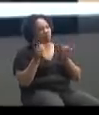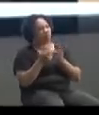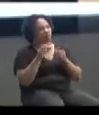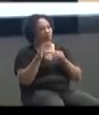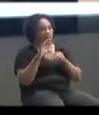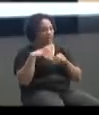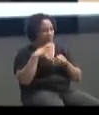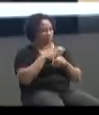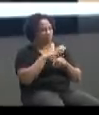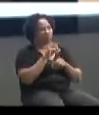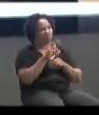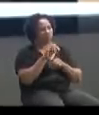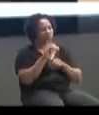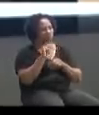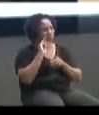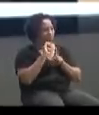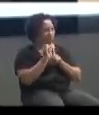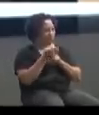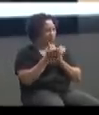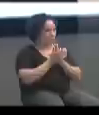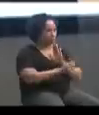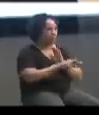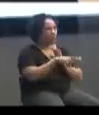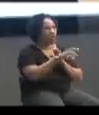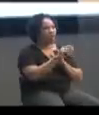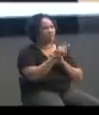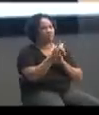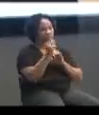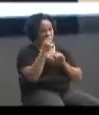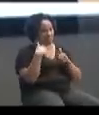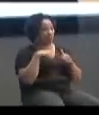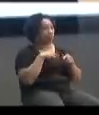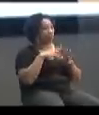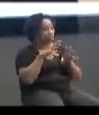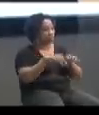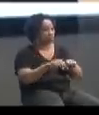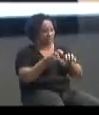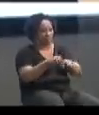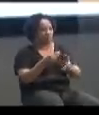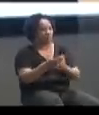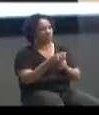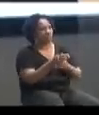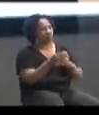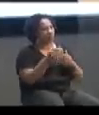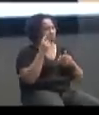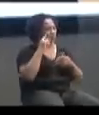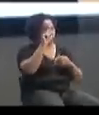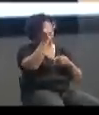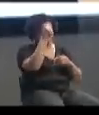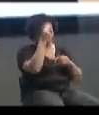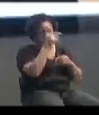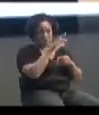WHY? BECAUSE WE ARE THE FLEET, REAL ESTATE, AND PROCUREMENT ARM OF THE FEDERAL GOVERNMENT.